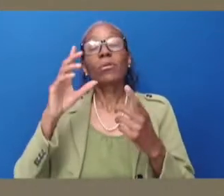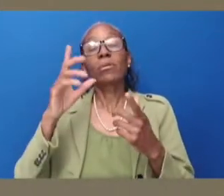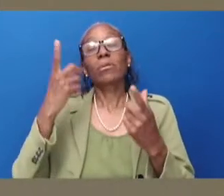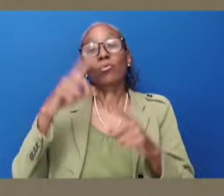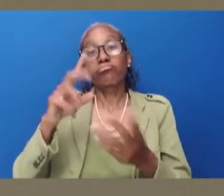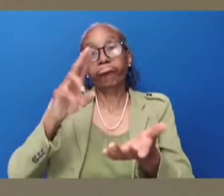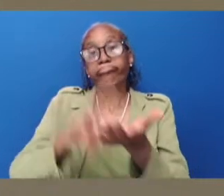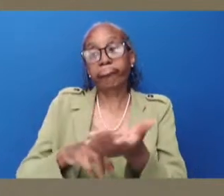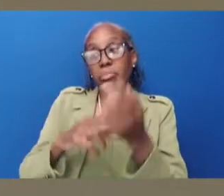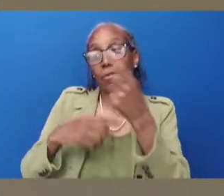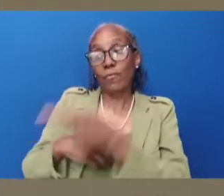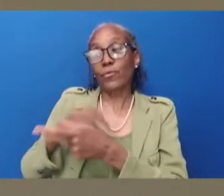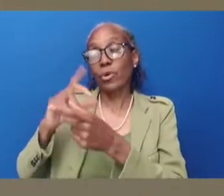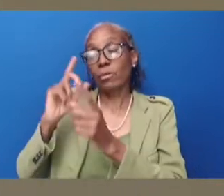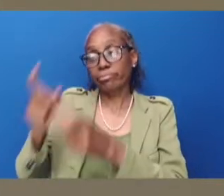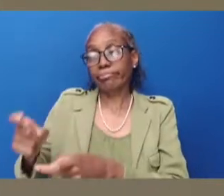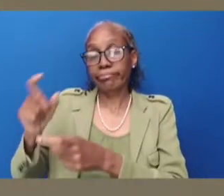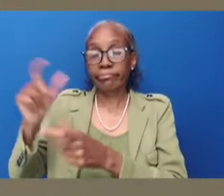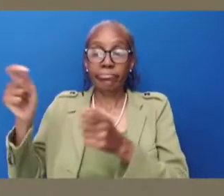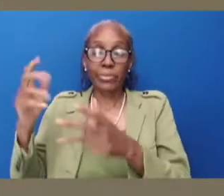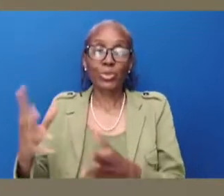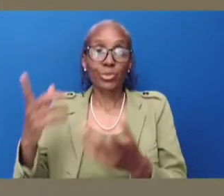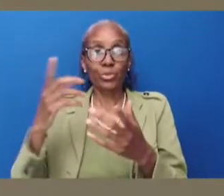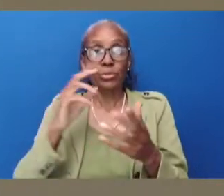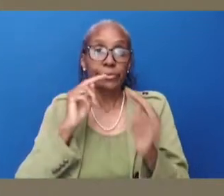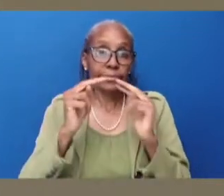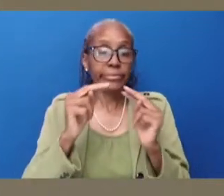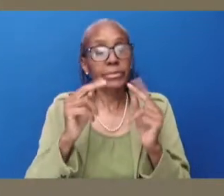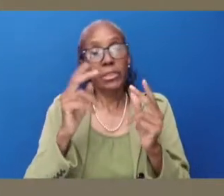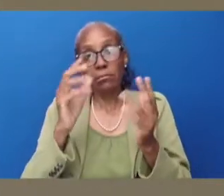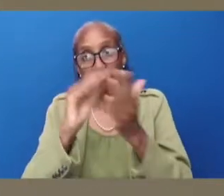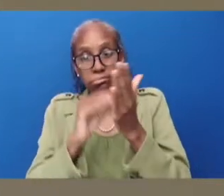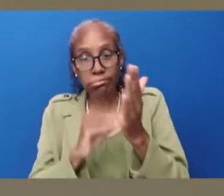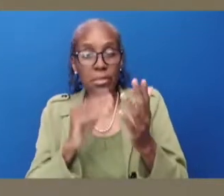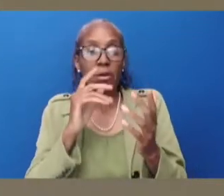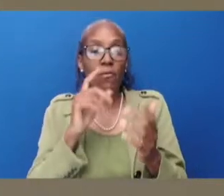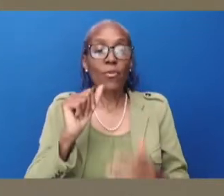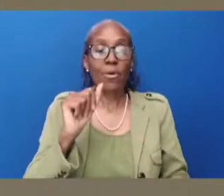NEXT, I'LL ENTERTAINS A MOTION TO ADOPT A RESOLUTION